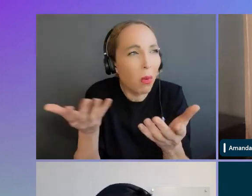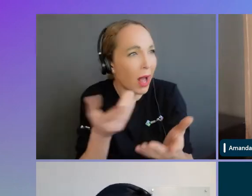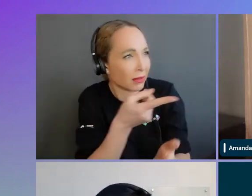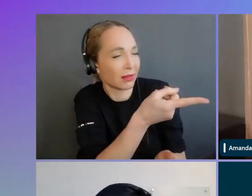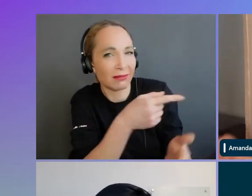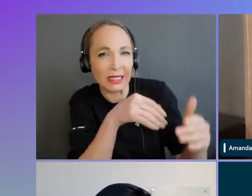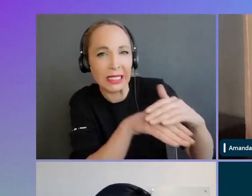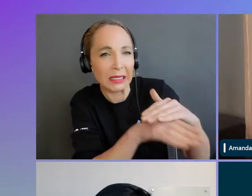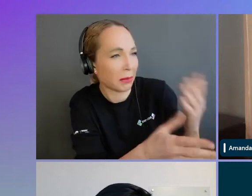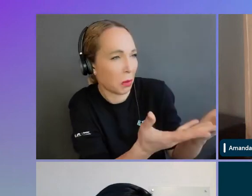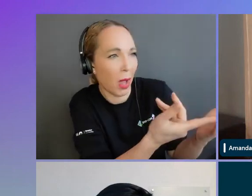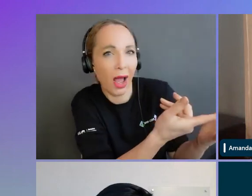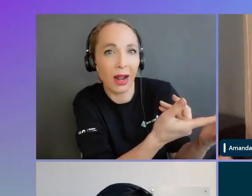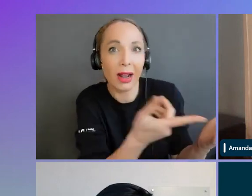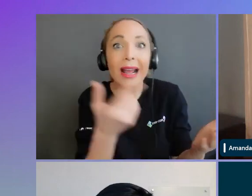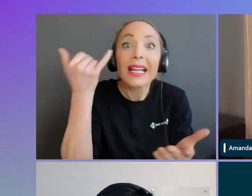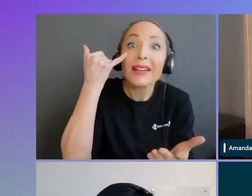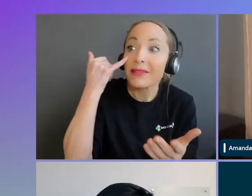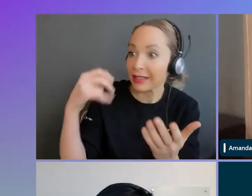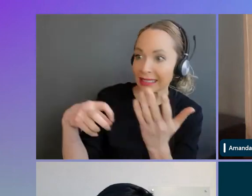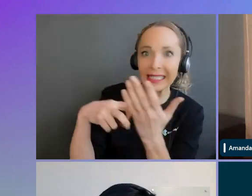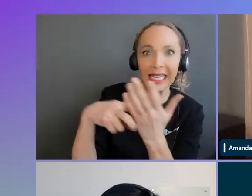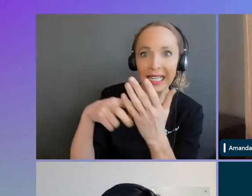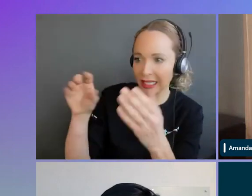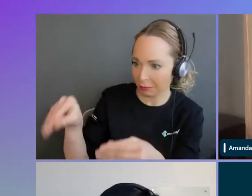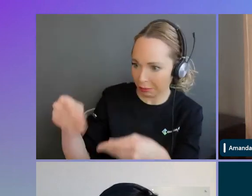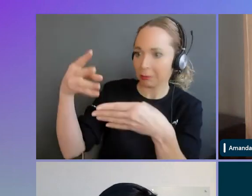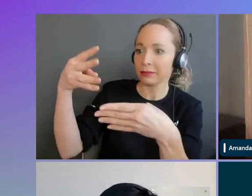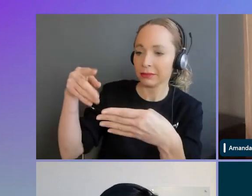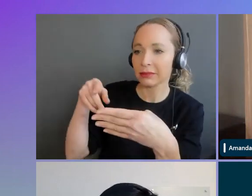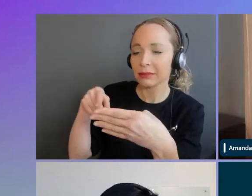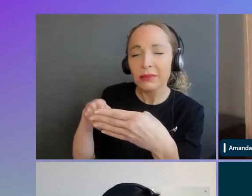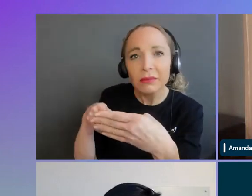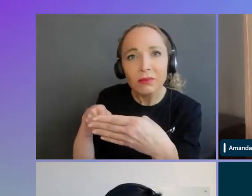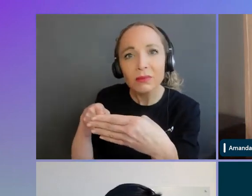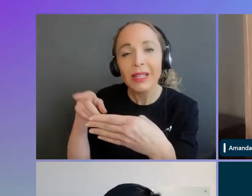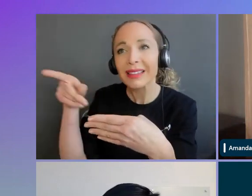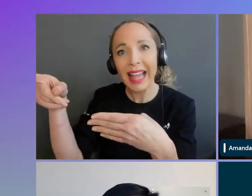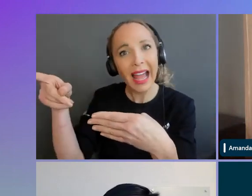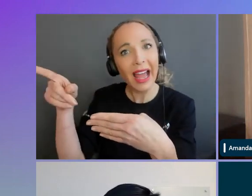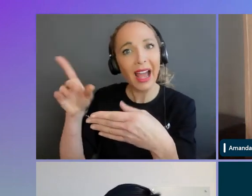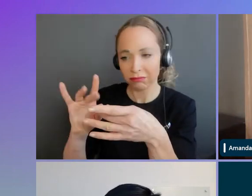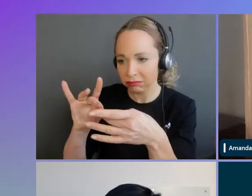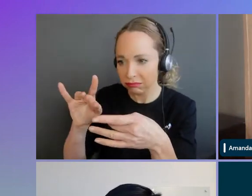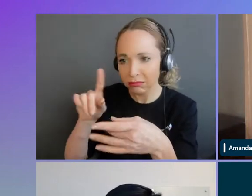well, let's say this button is this exists in ticket. We need to make sure that accessibility, um, acceptance criteria is